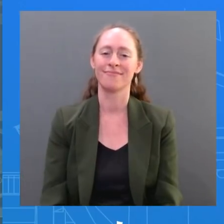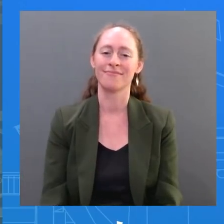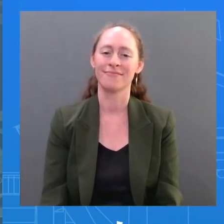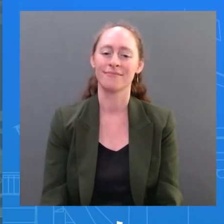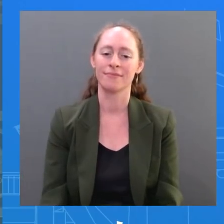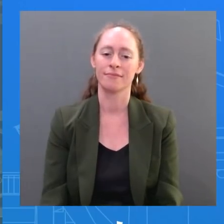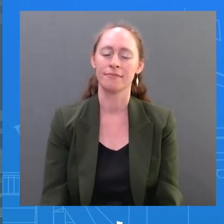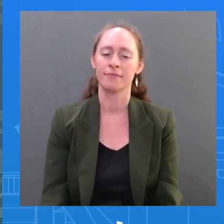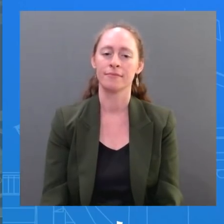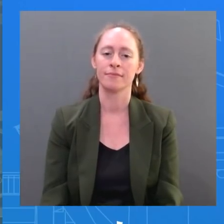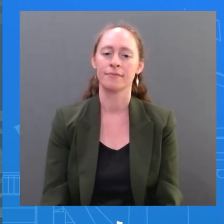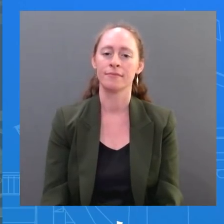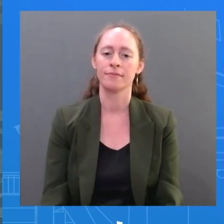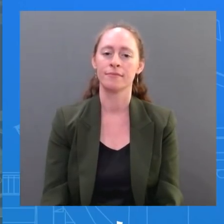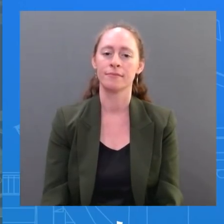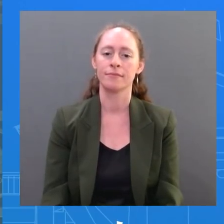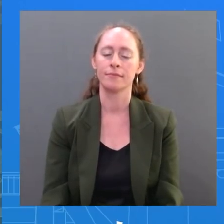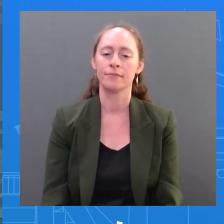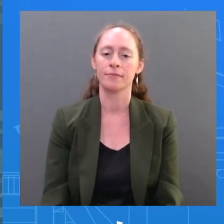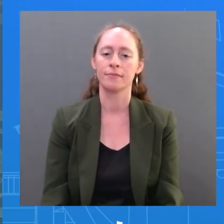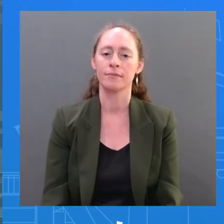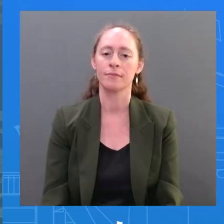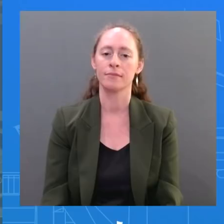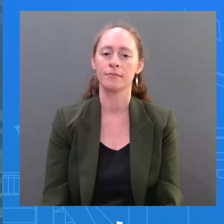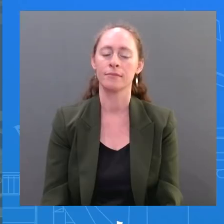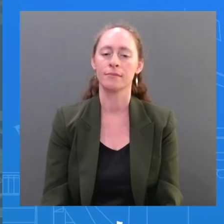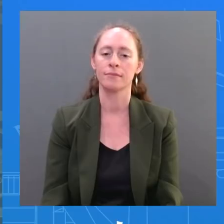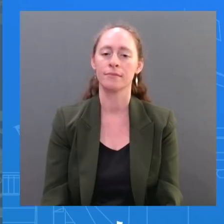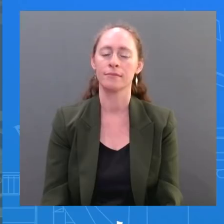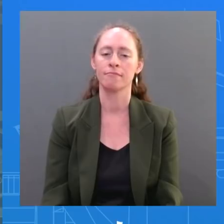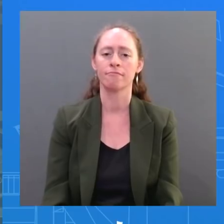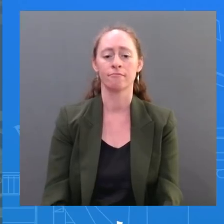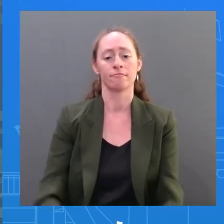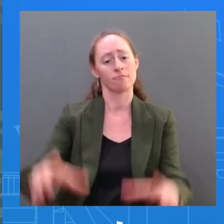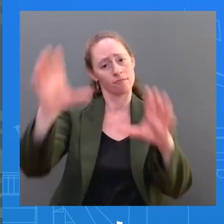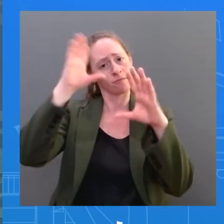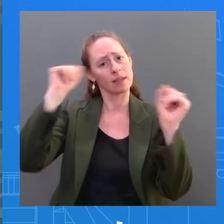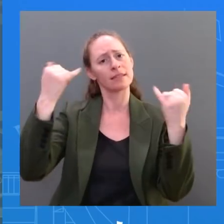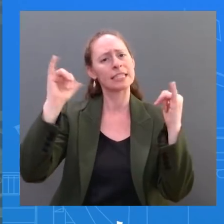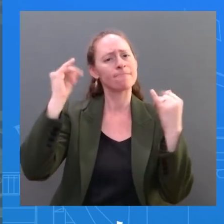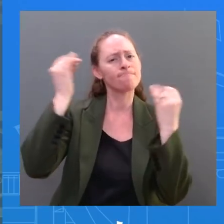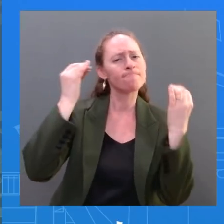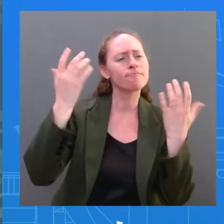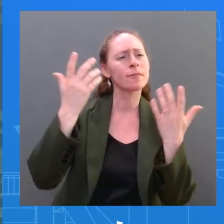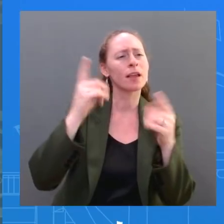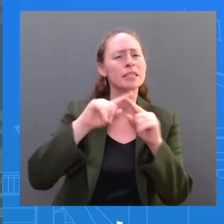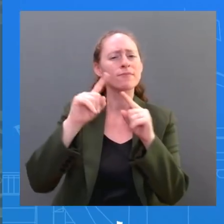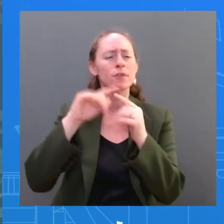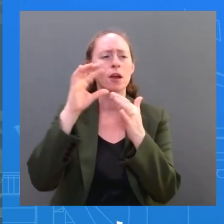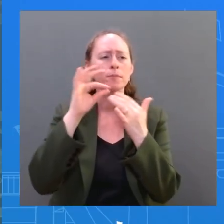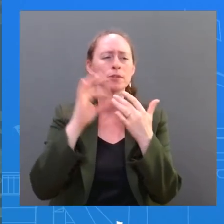is considering all options. This is an important decision that the President is making on behalf of the American public.